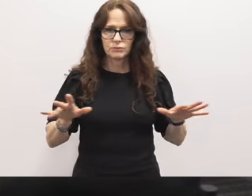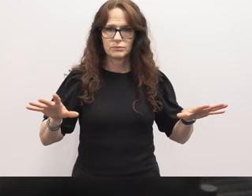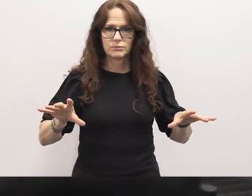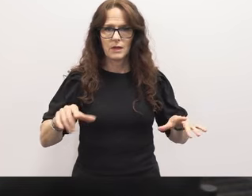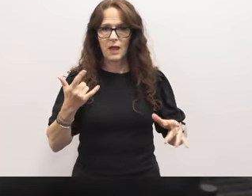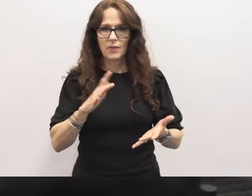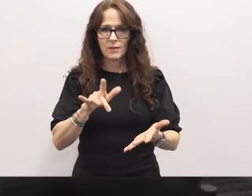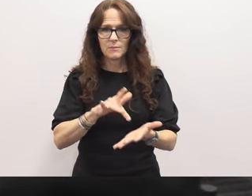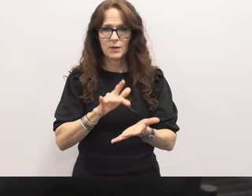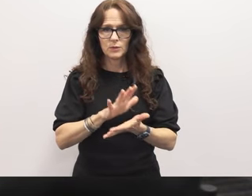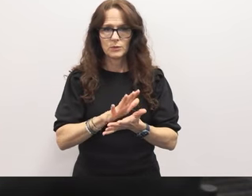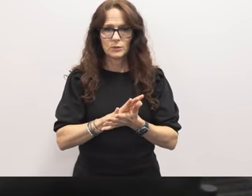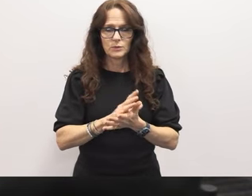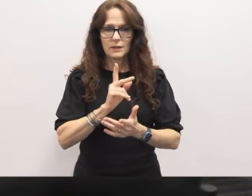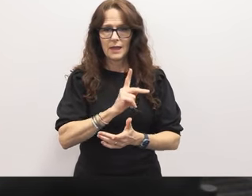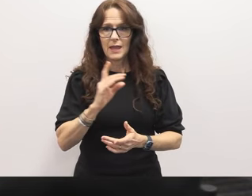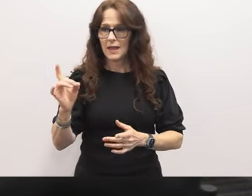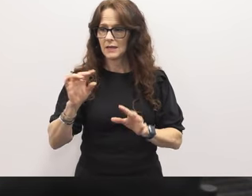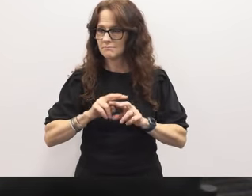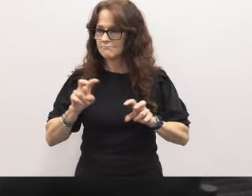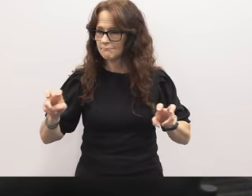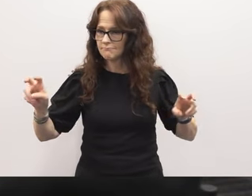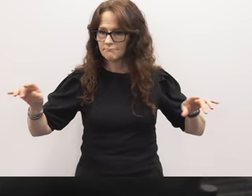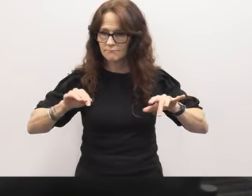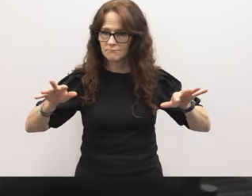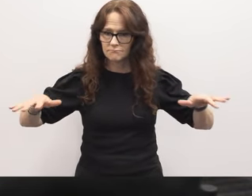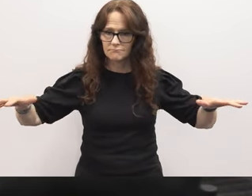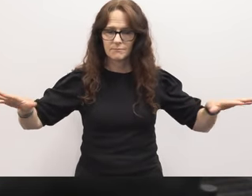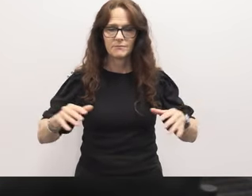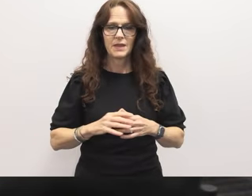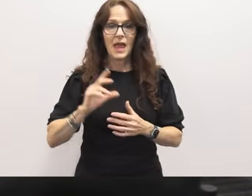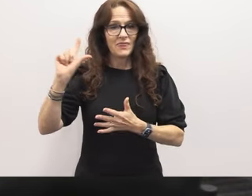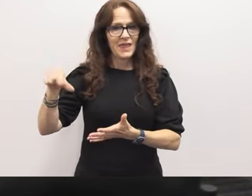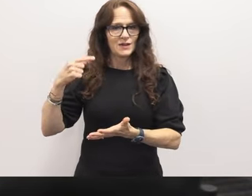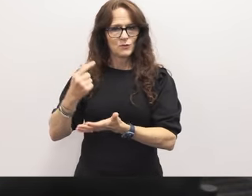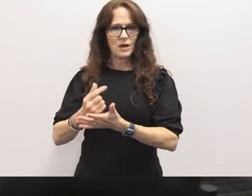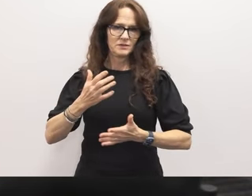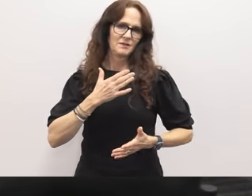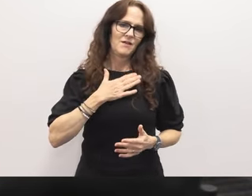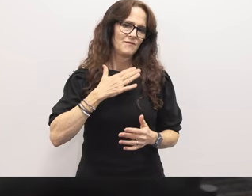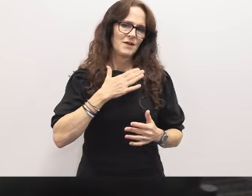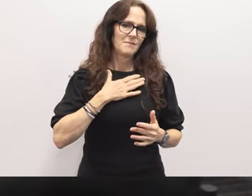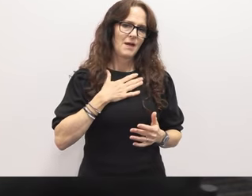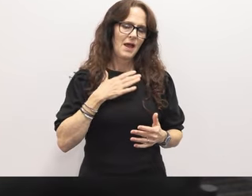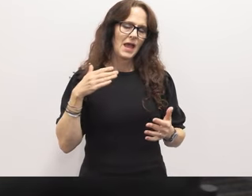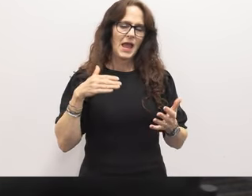to the other middle schools and KA schools, I know that graduates of my anti-racism club